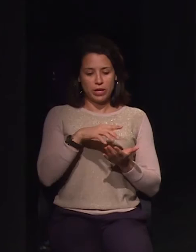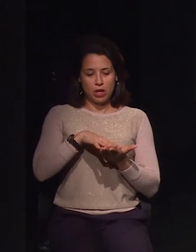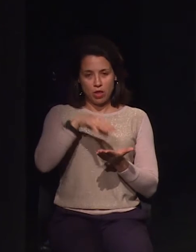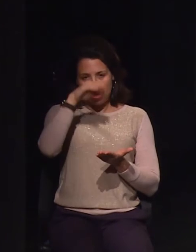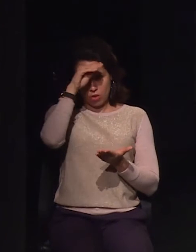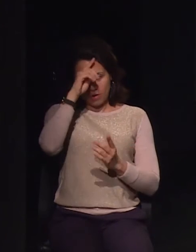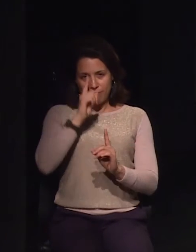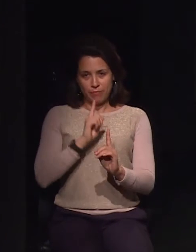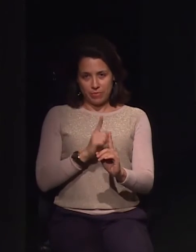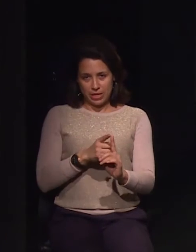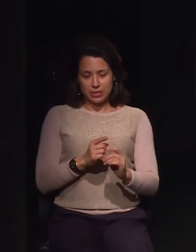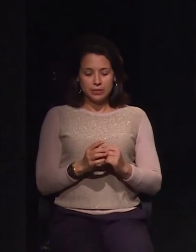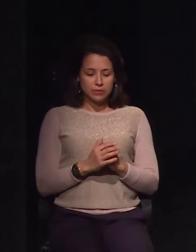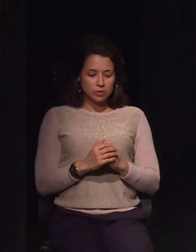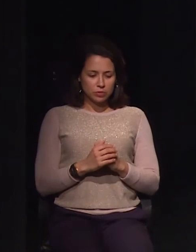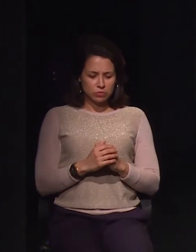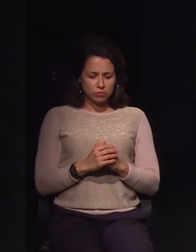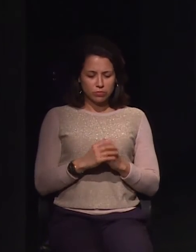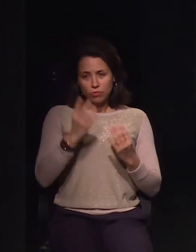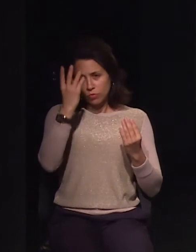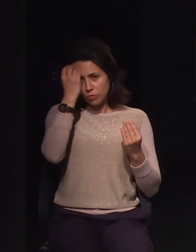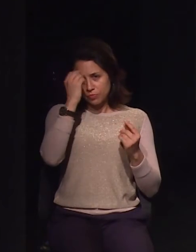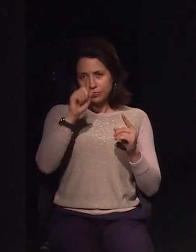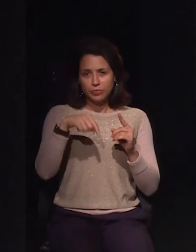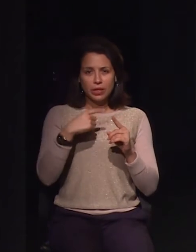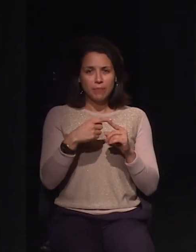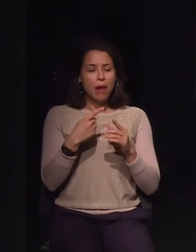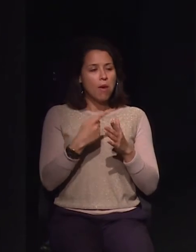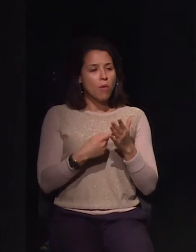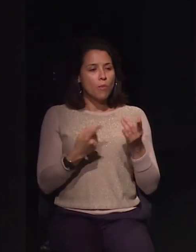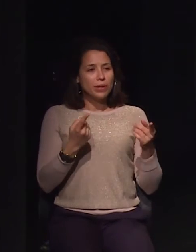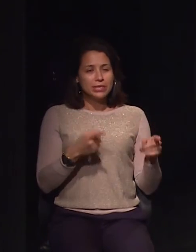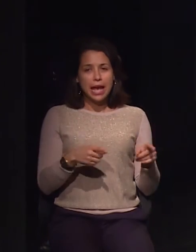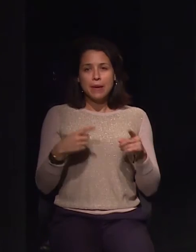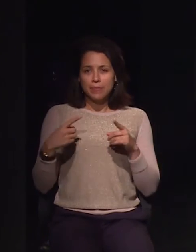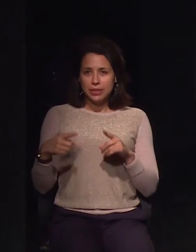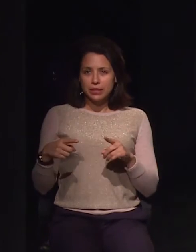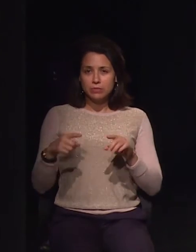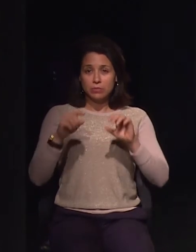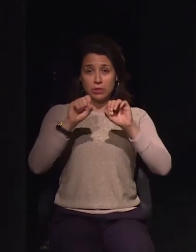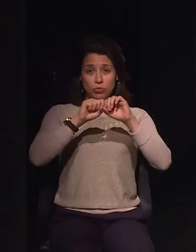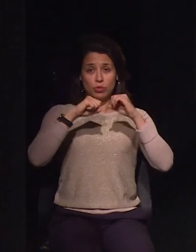When you think about the things that are going on socially on the large scale, one of the